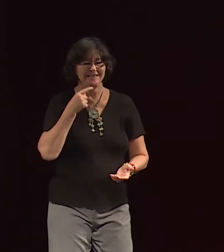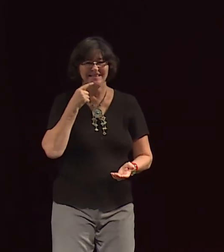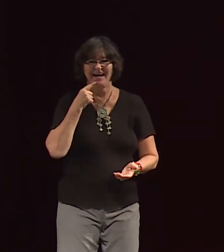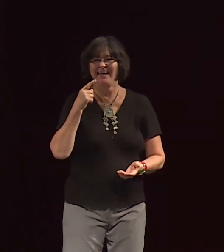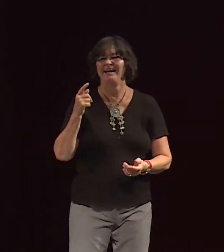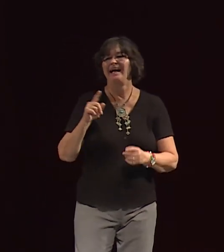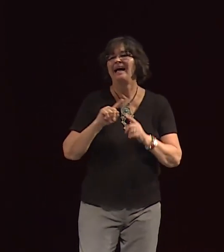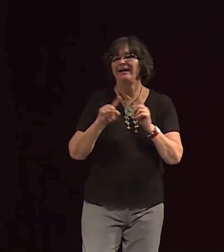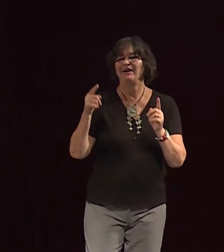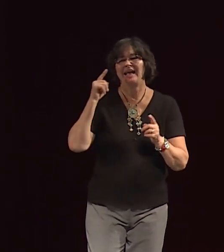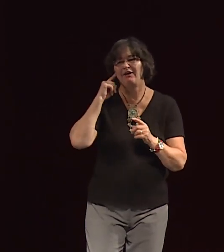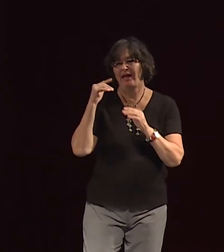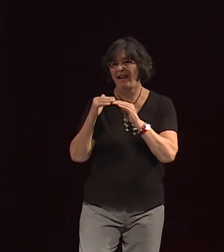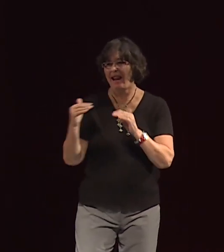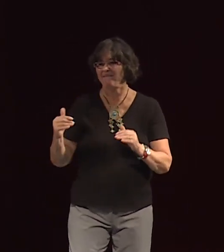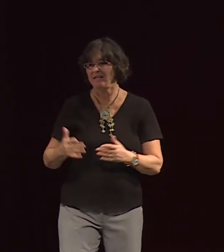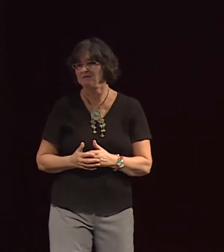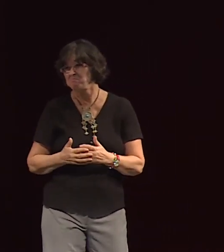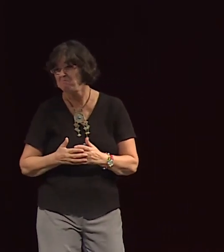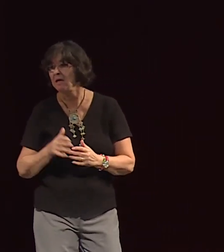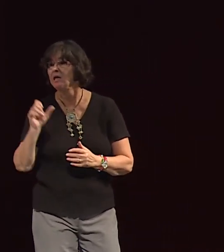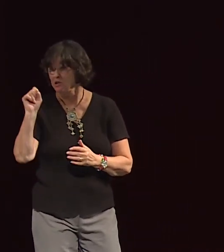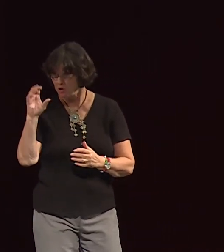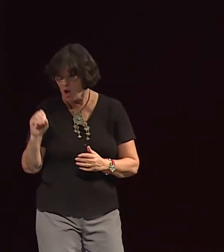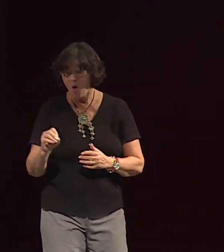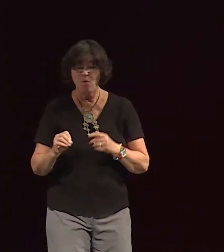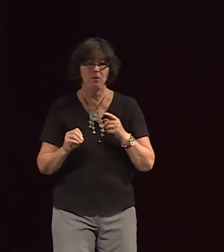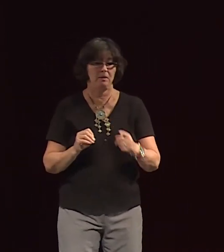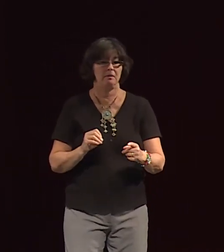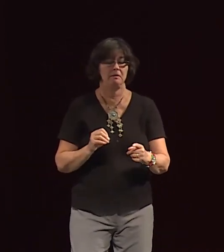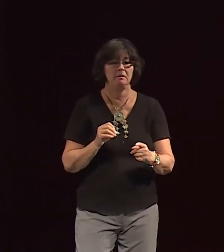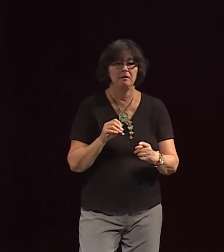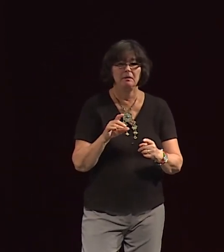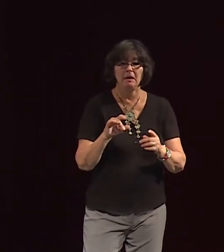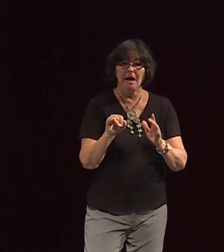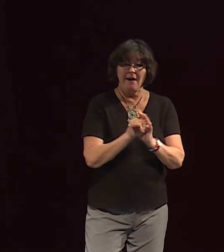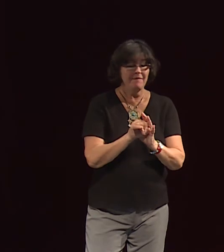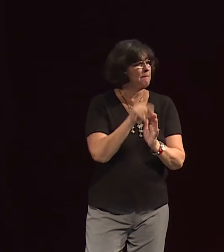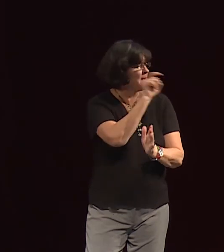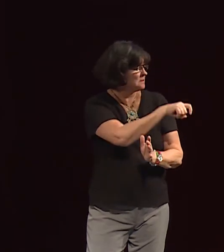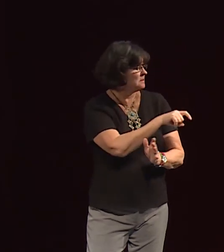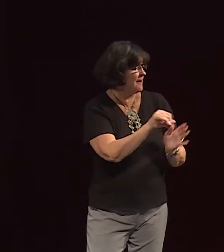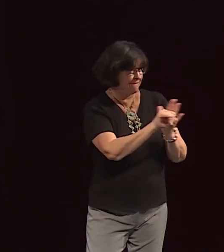Then you didn't lose anything, right? But we're trying to change the language in the medical field